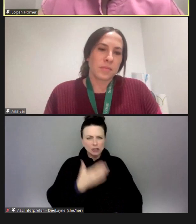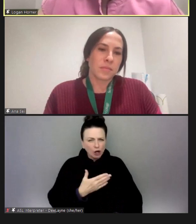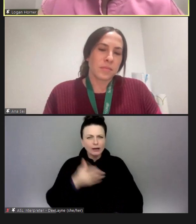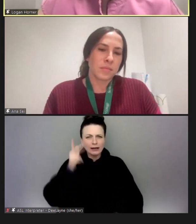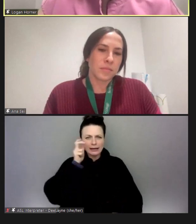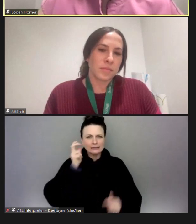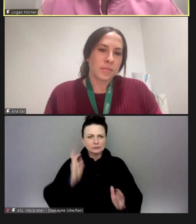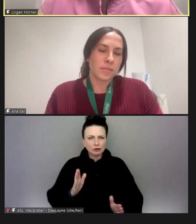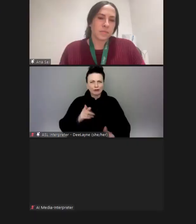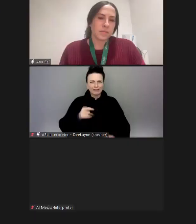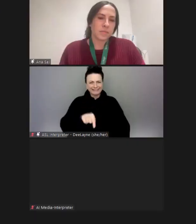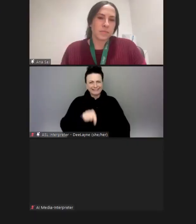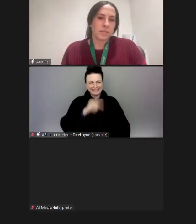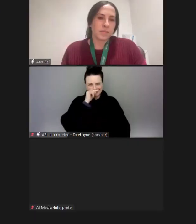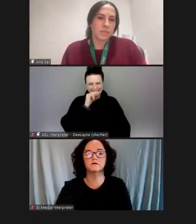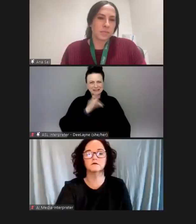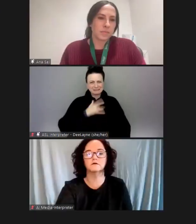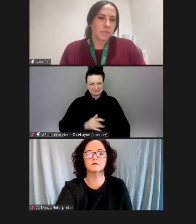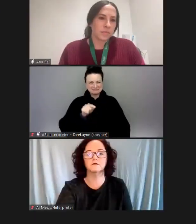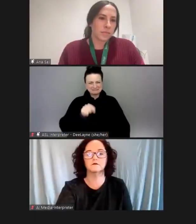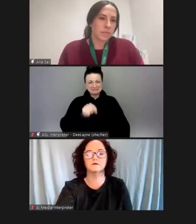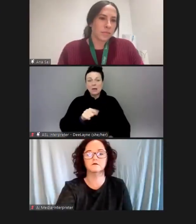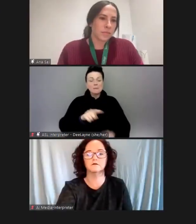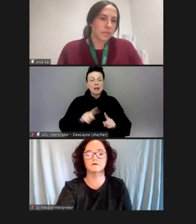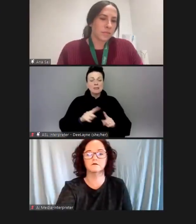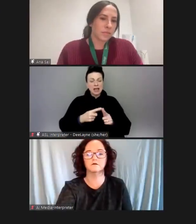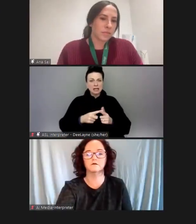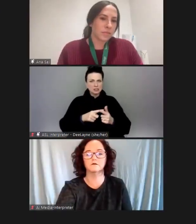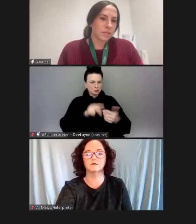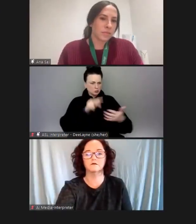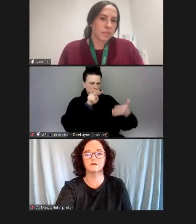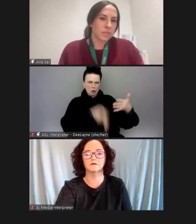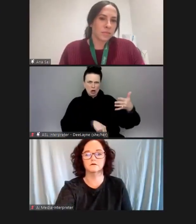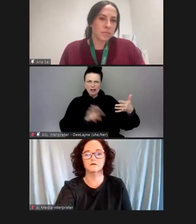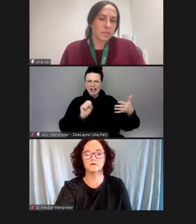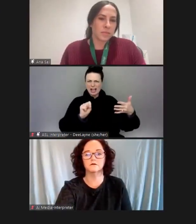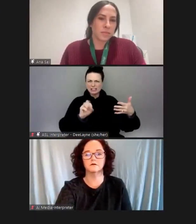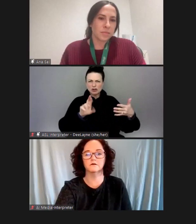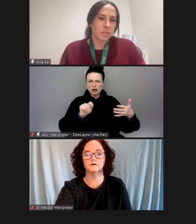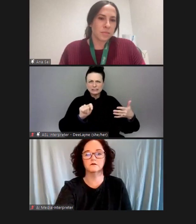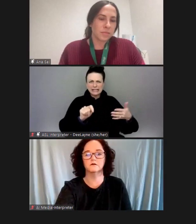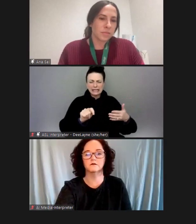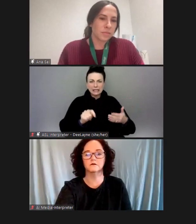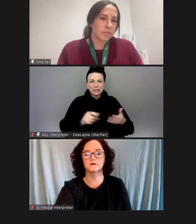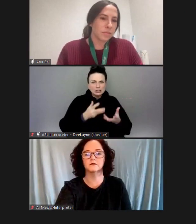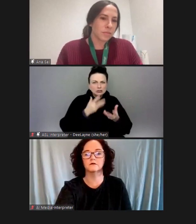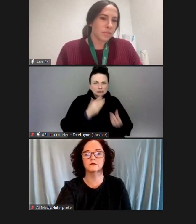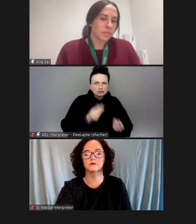when you look at how his SRT is so how